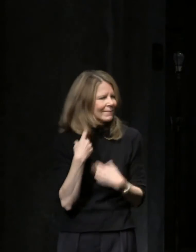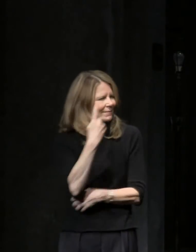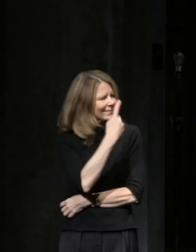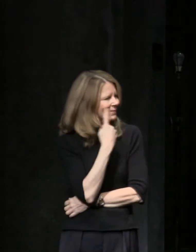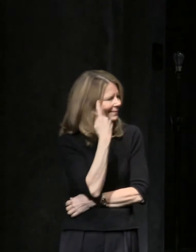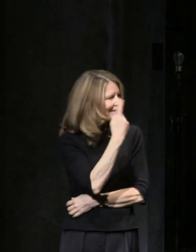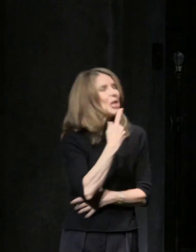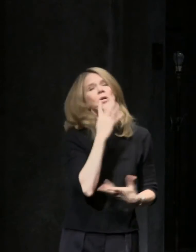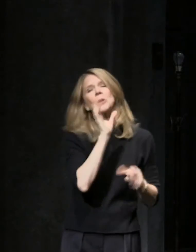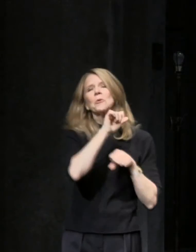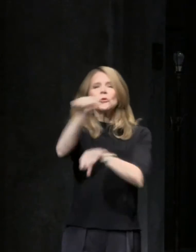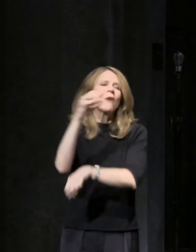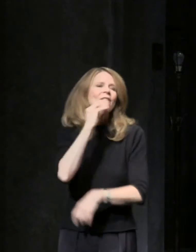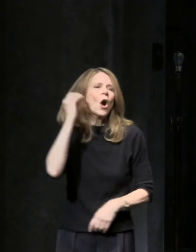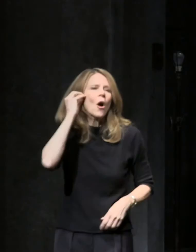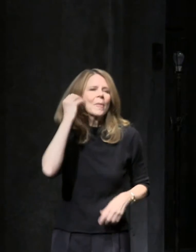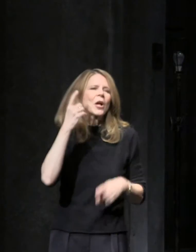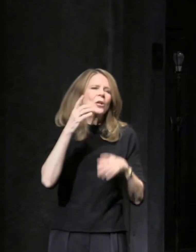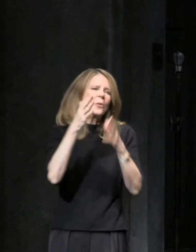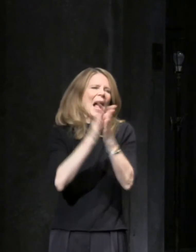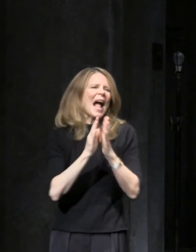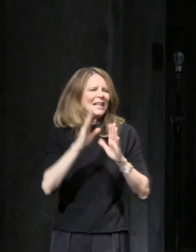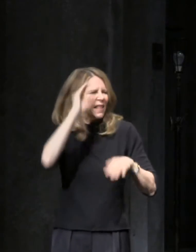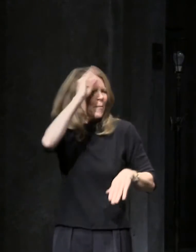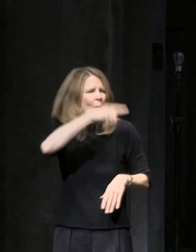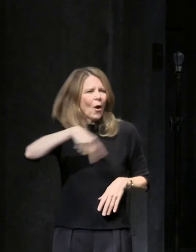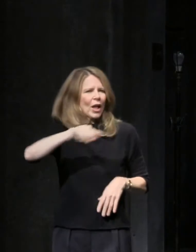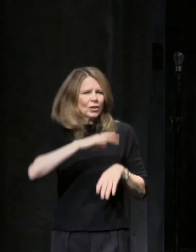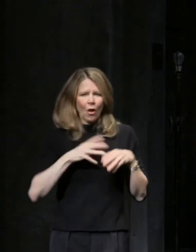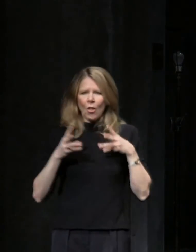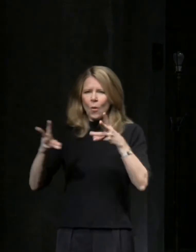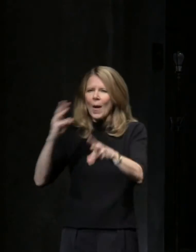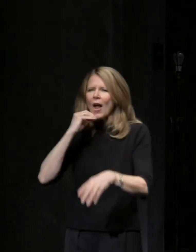home, I said, “What do you think, boys, of this Unified Sports?” The radio was blaring.